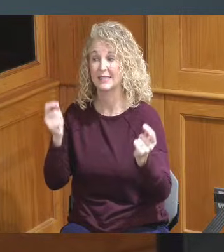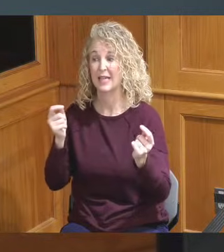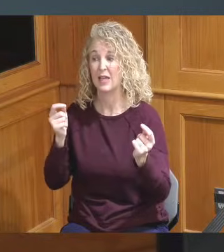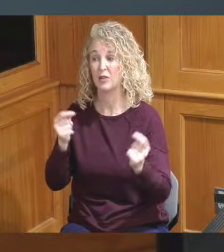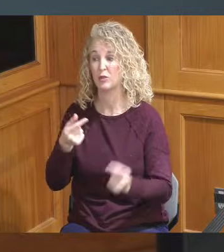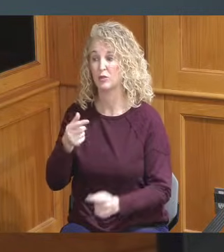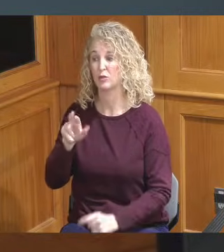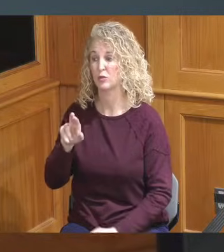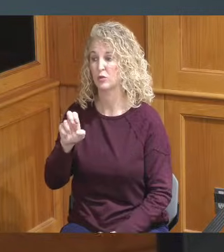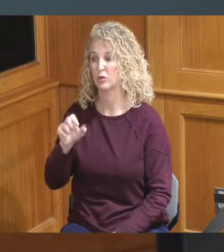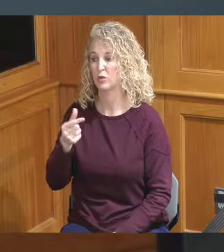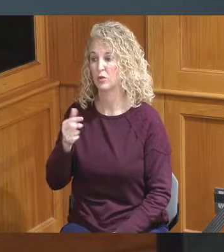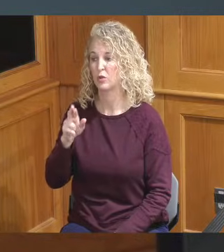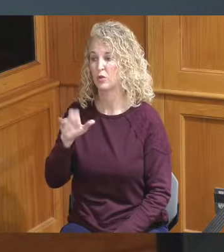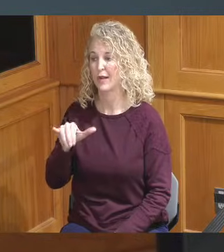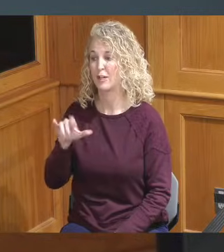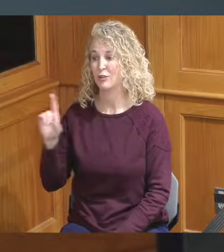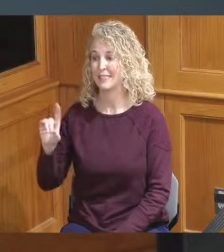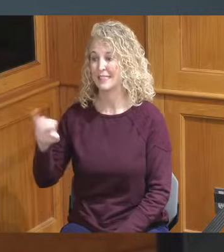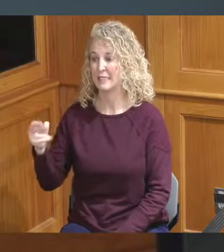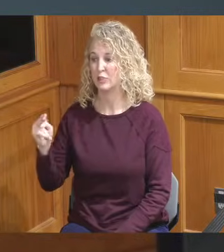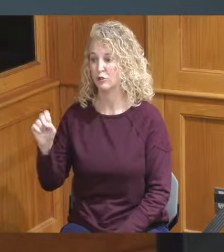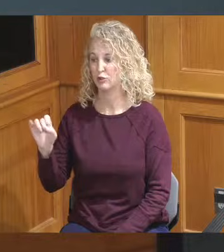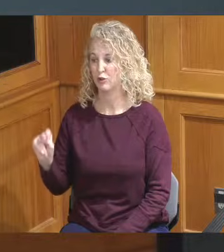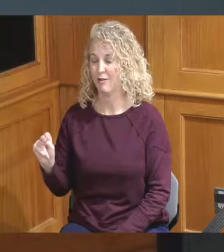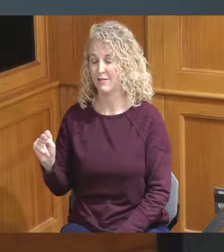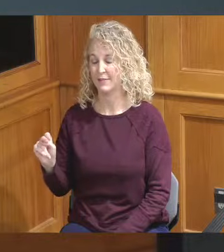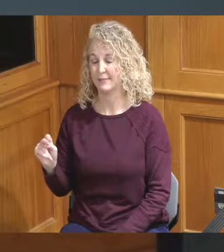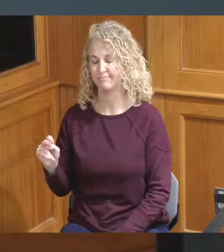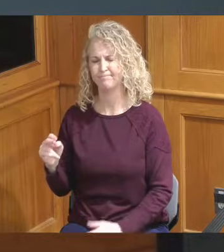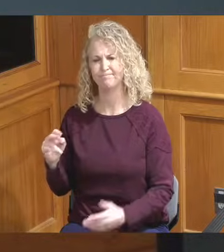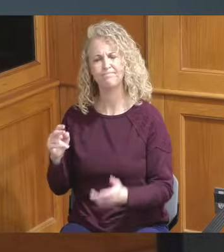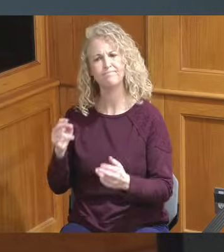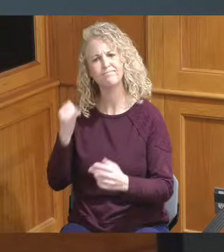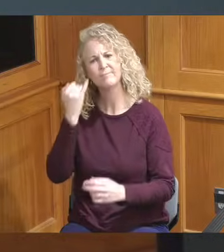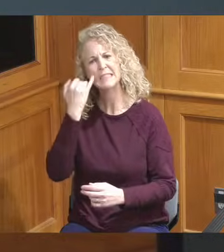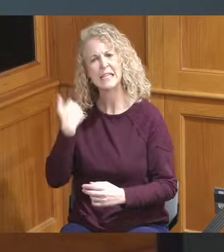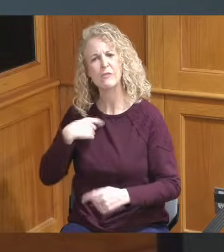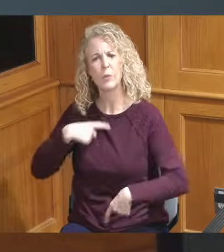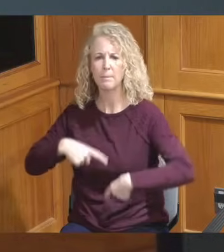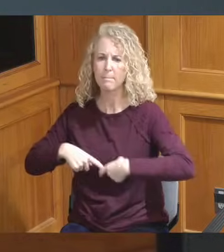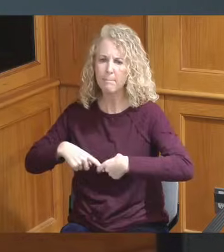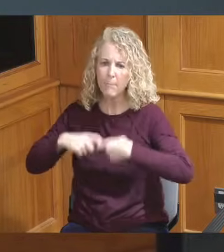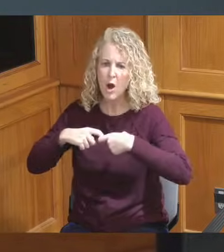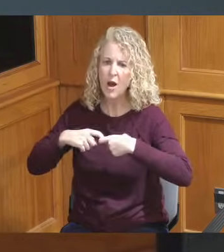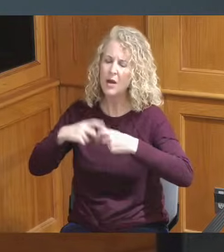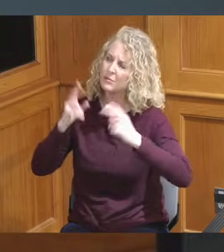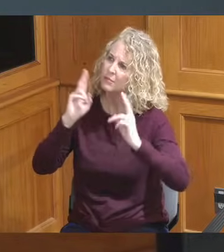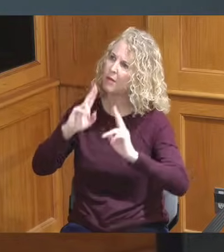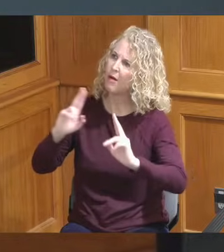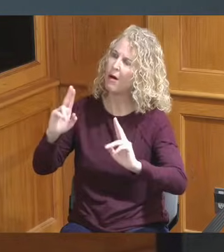Gregory Johnson. Whereas observance provides an opportunity to uplift individuals whose lives